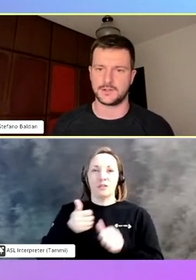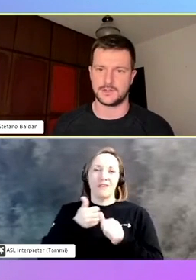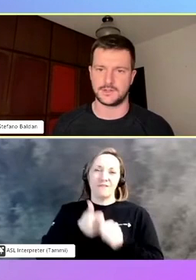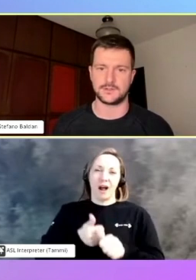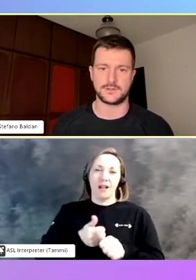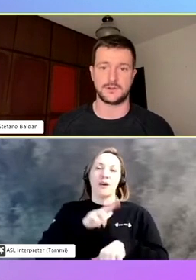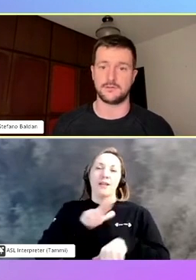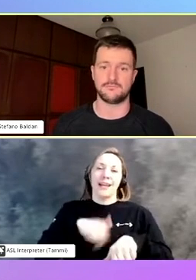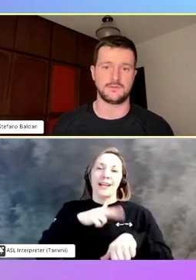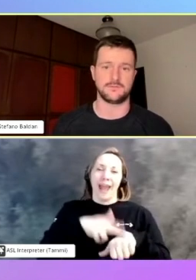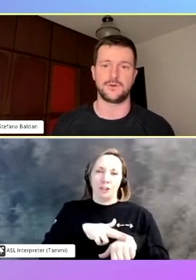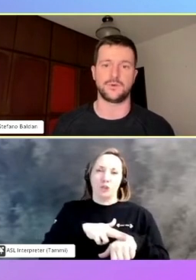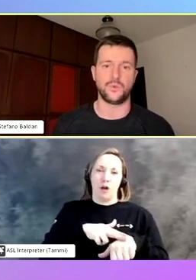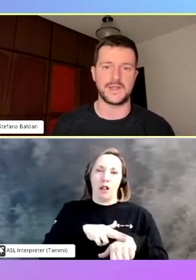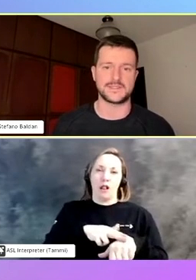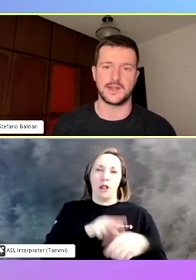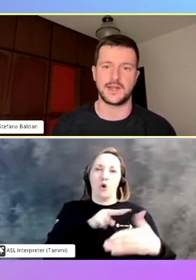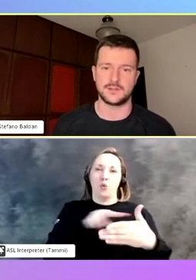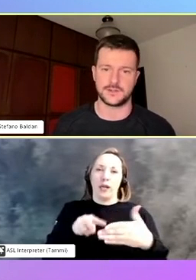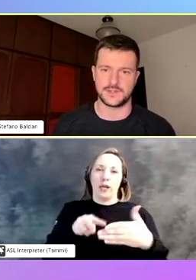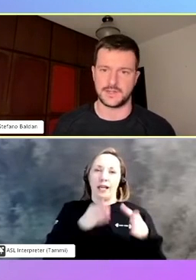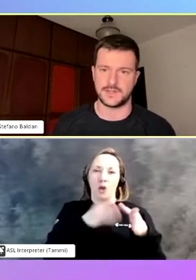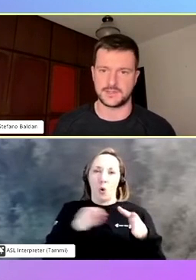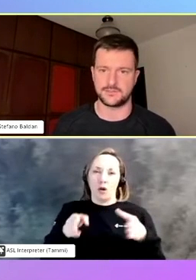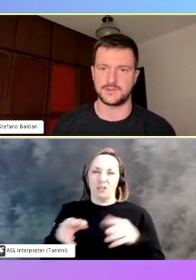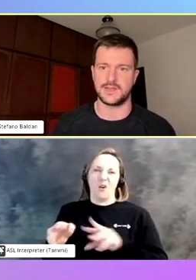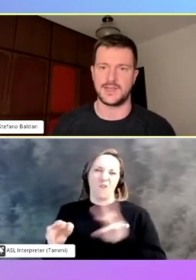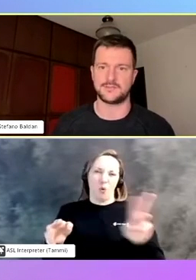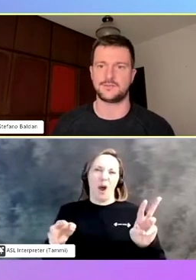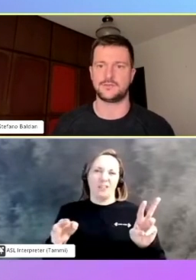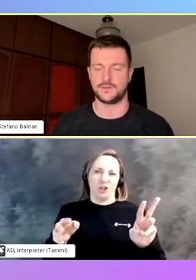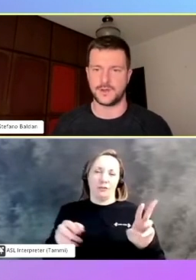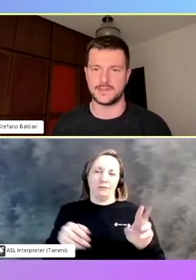guidelines available, for example we have the HECVAT.